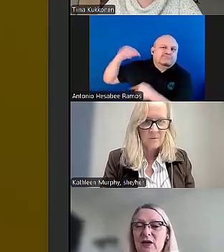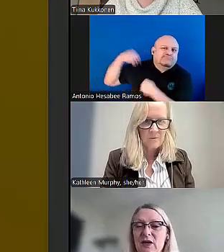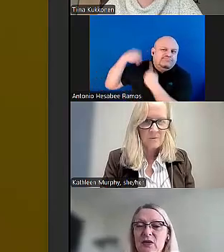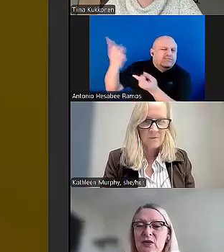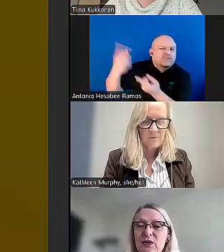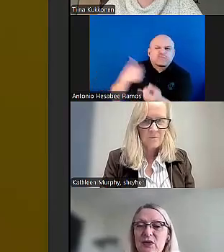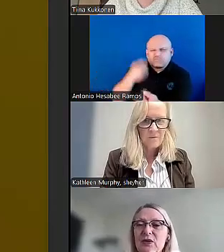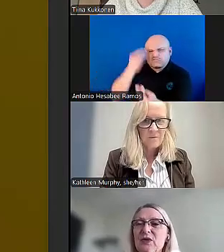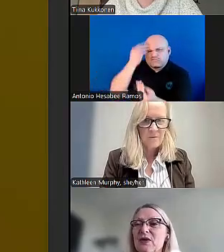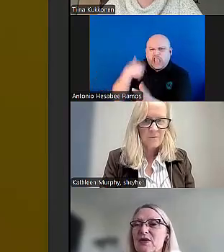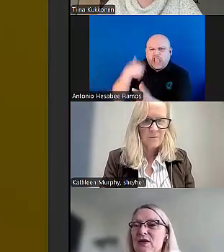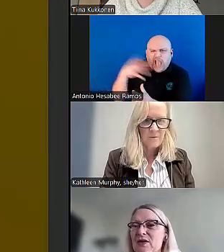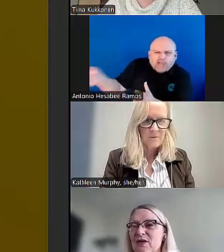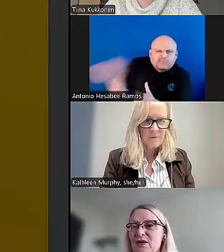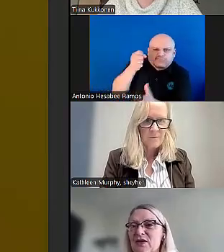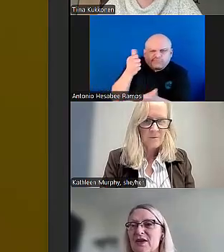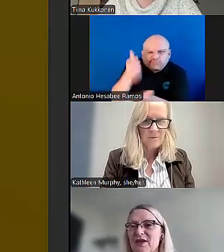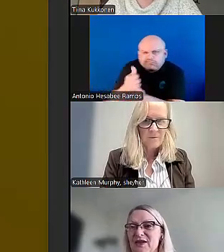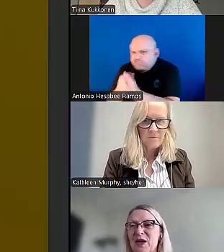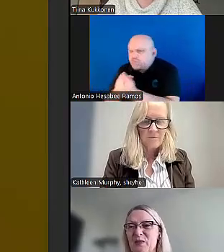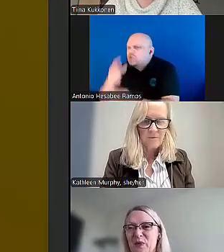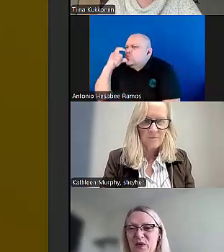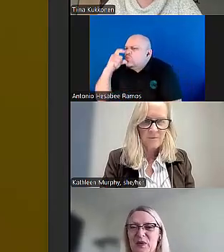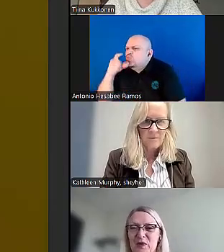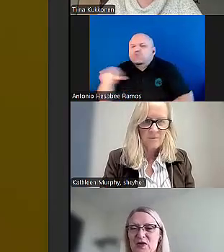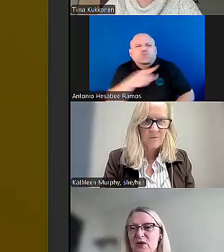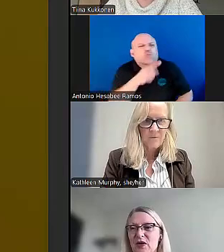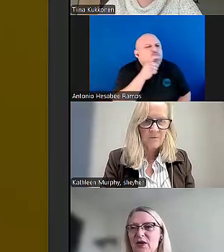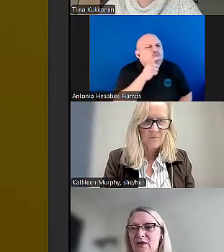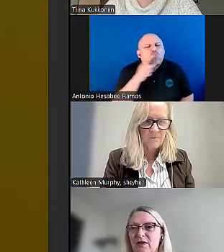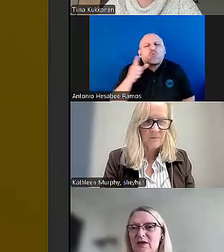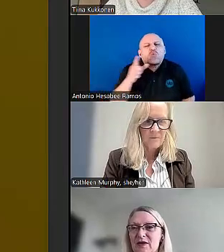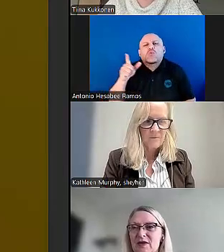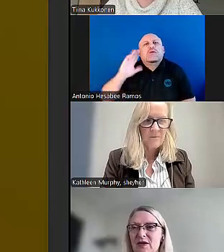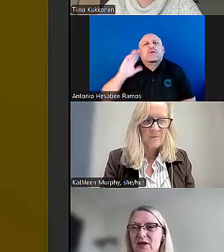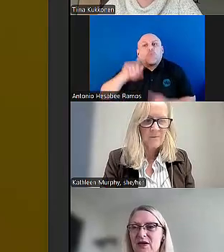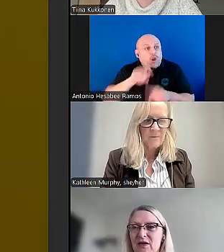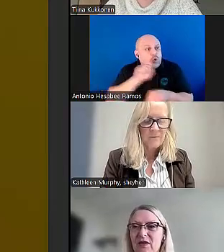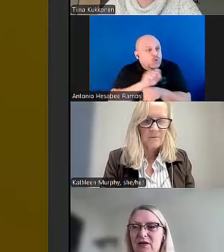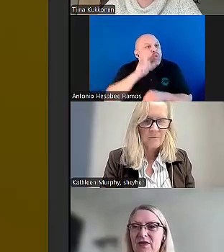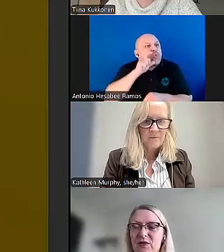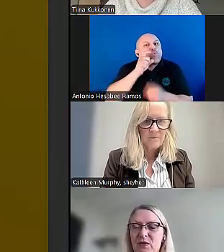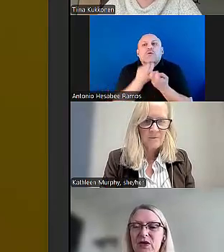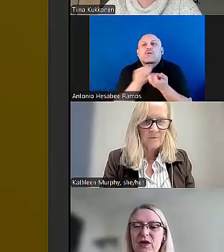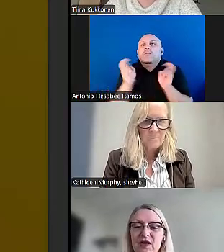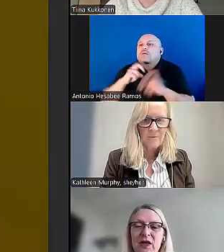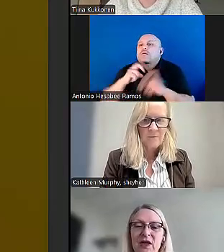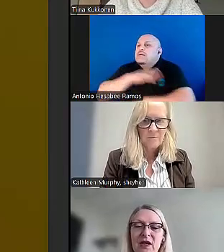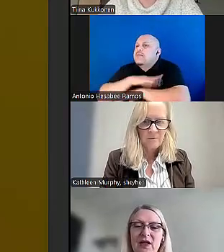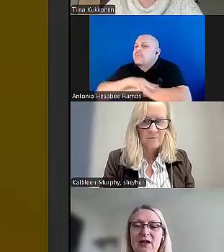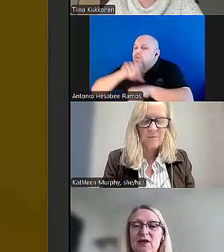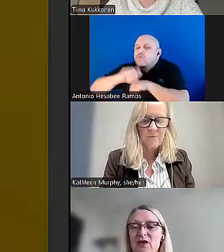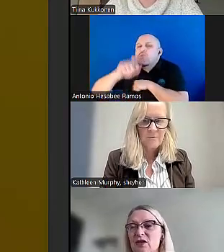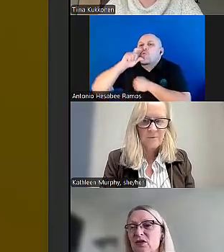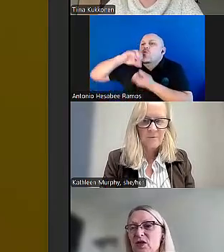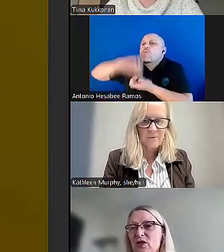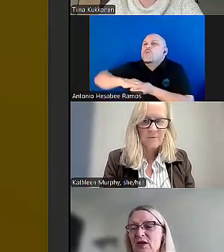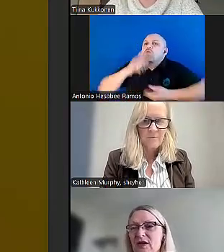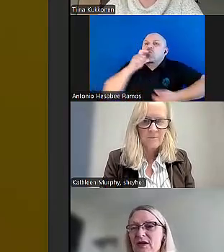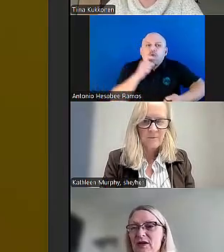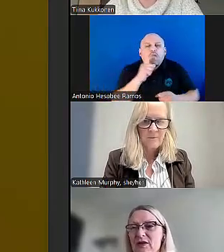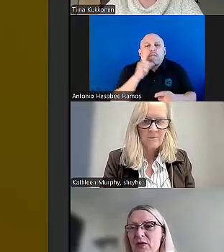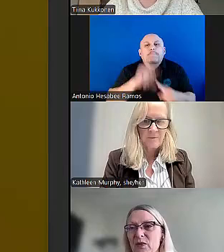like, who's at the table when we're doing all of this work? In addition to which audiences we